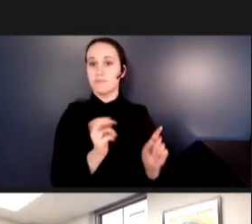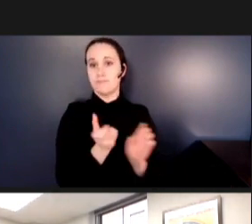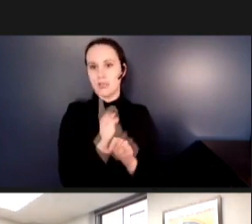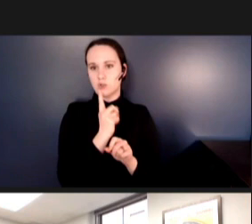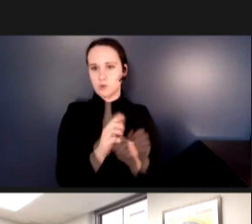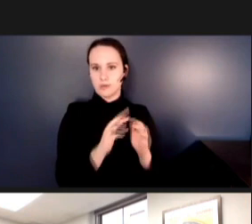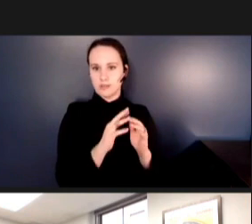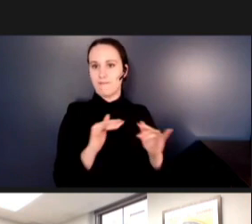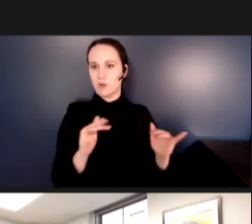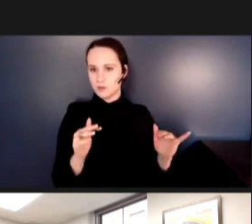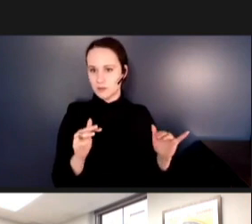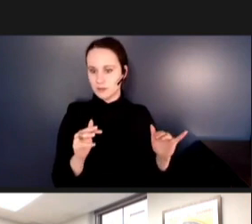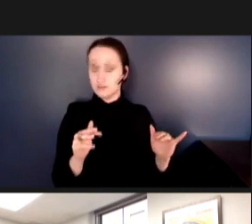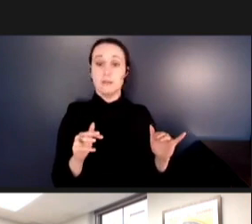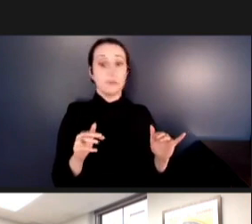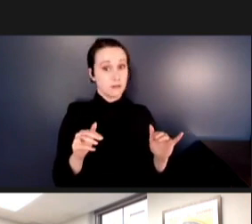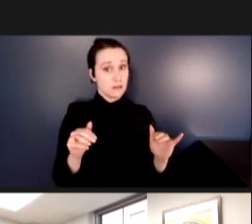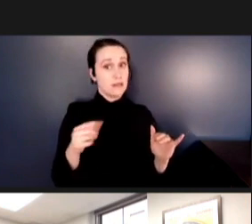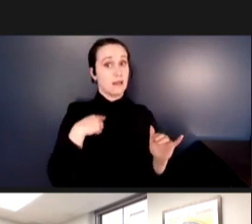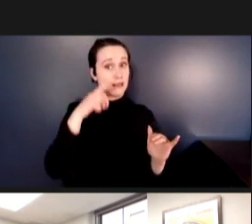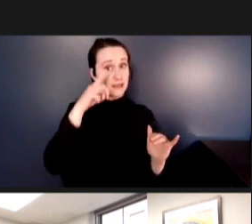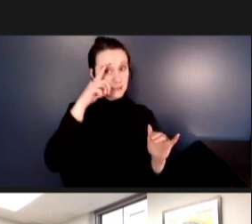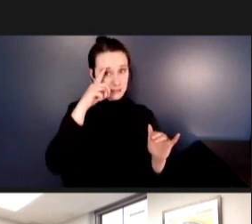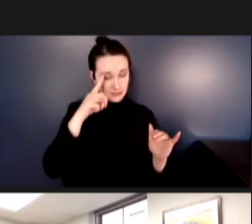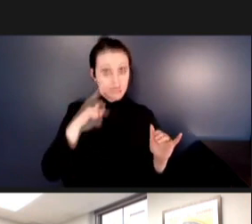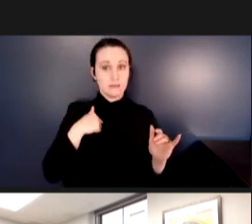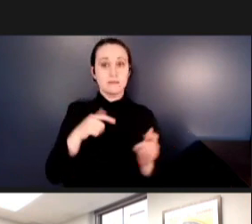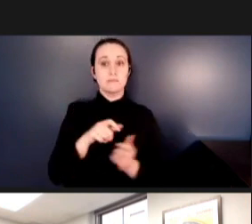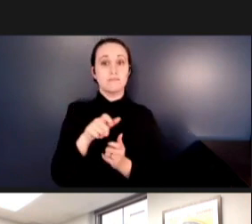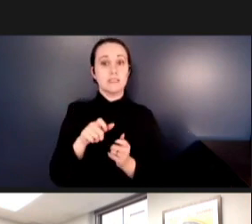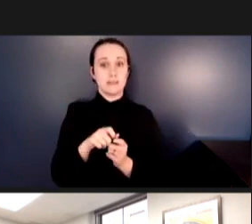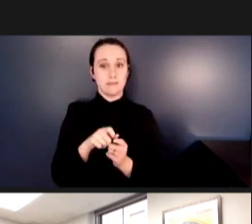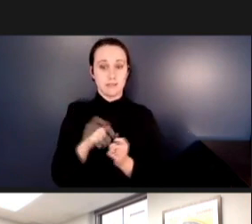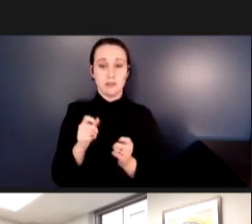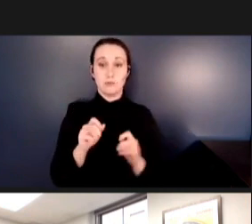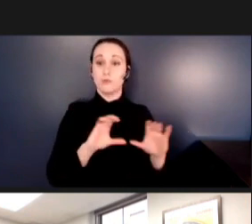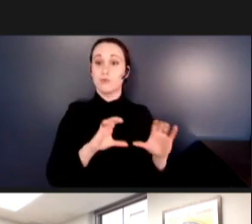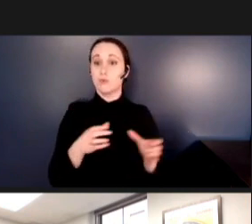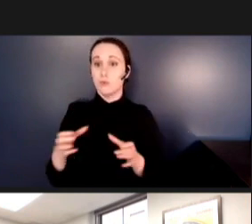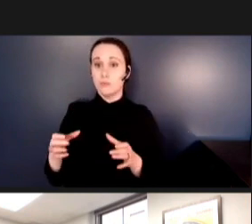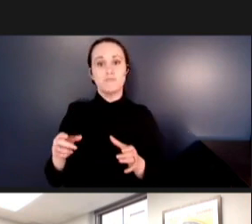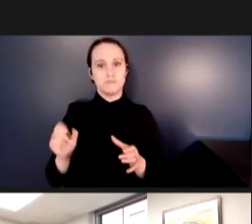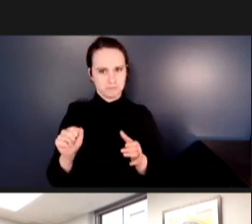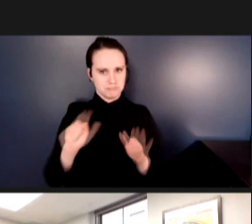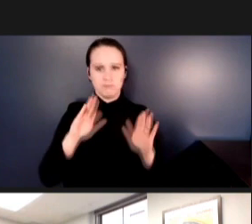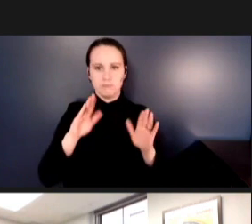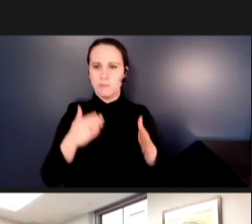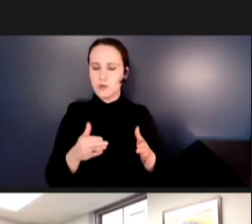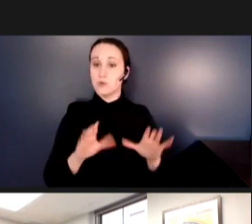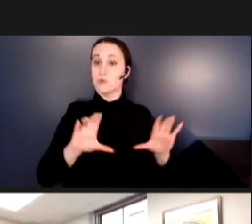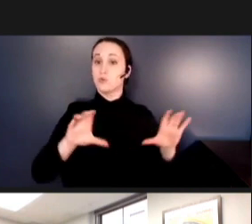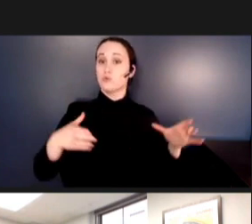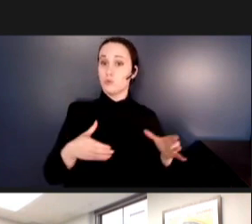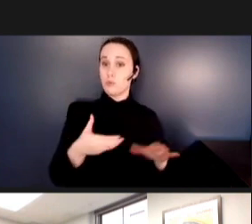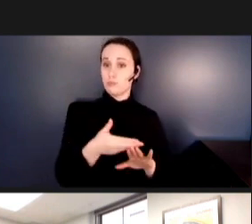think that there are specific groups focused on both the group prenatal care and in doula care,